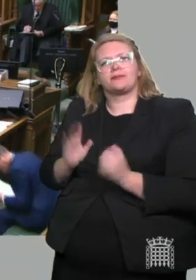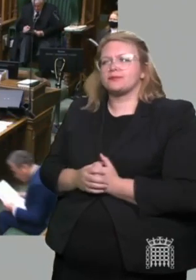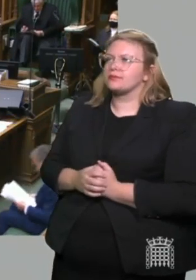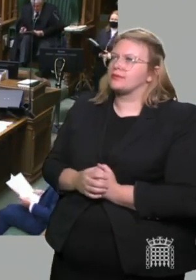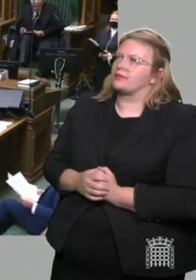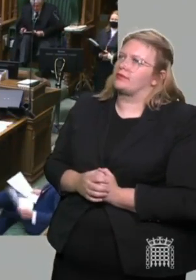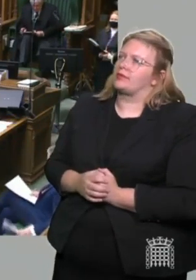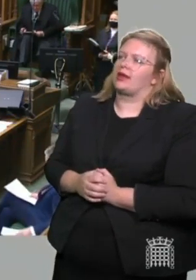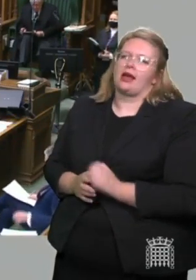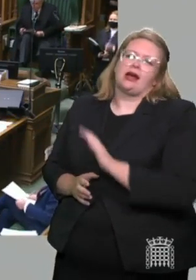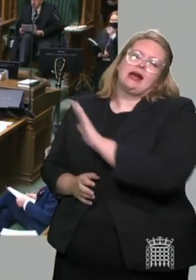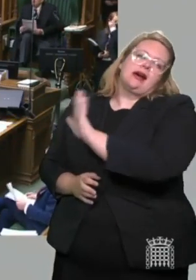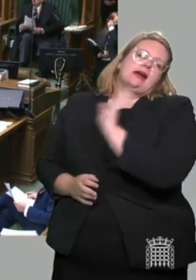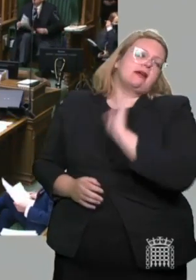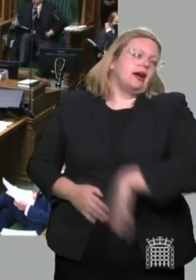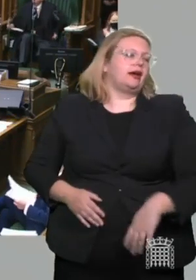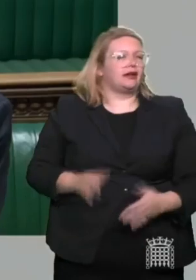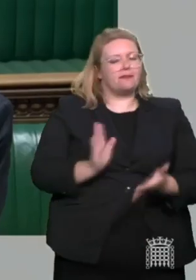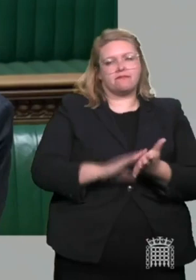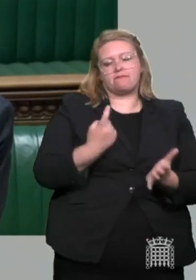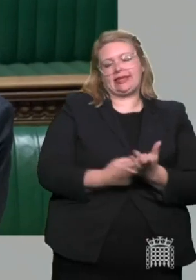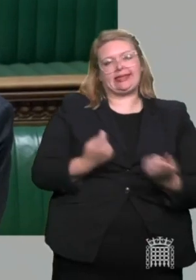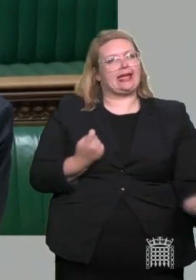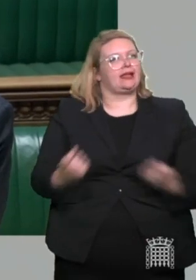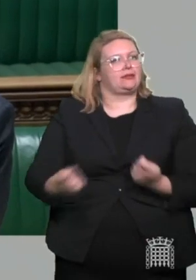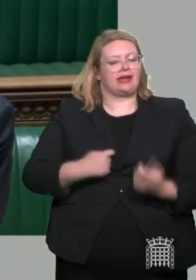I have given the right hon. and learned Gentleman the answer, and the answer is that I have covered